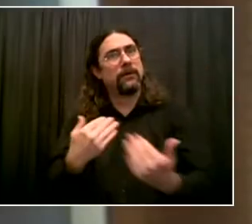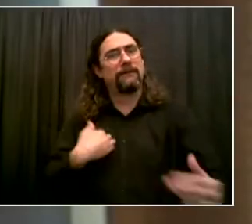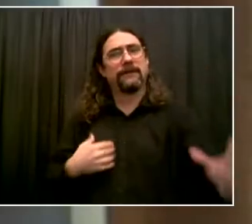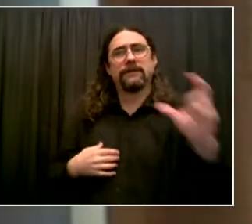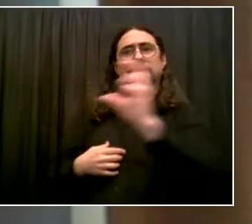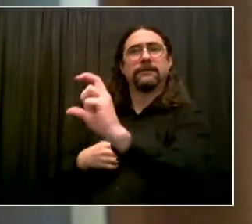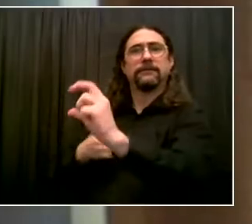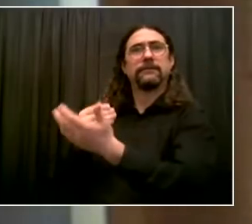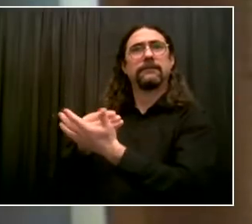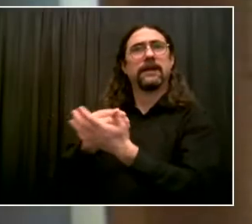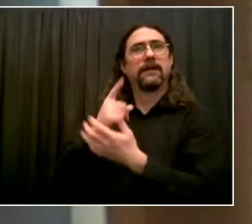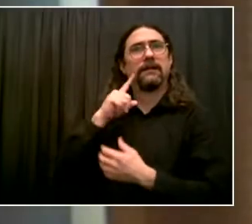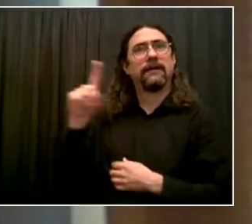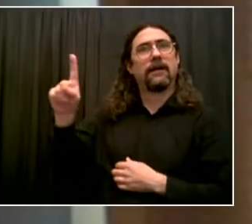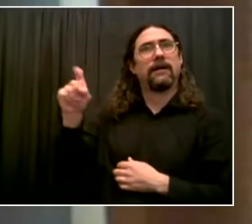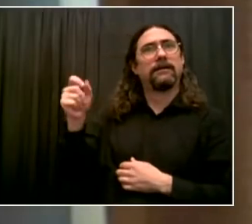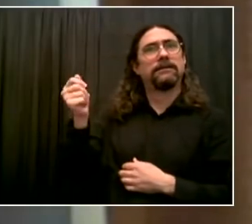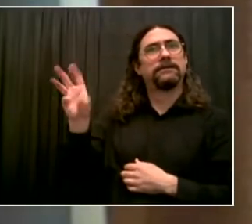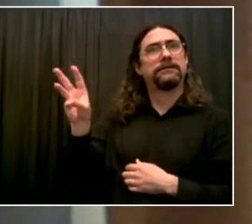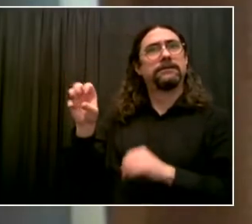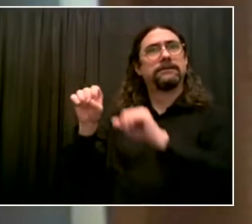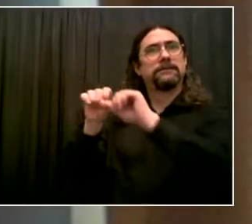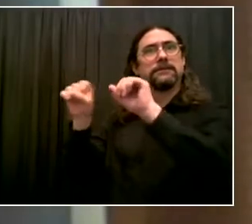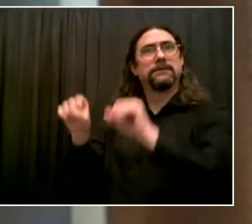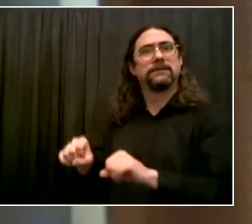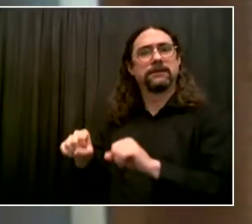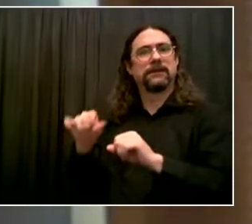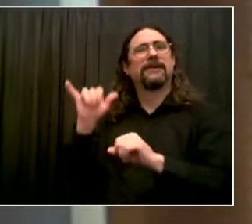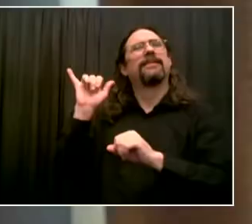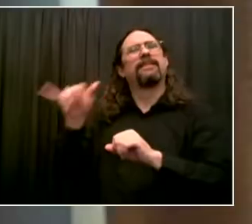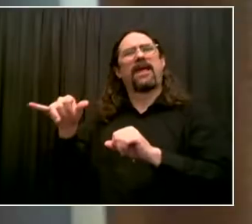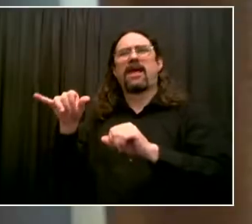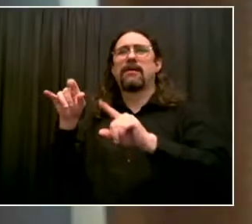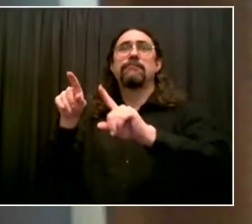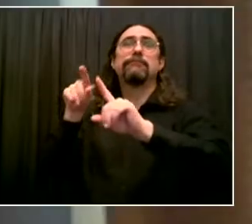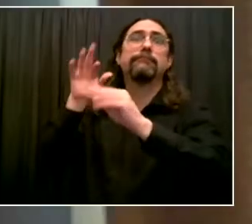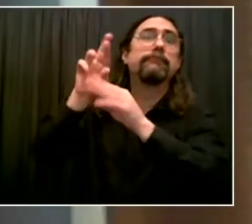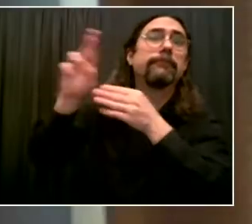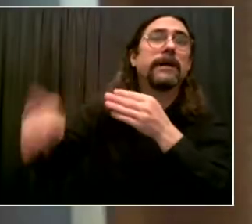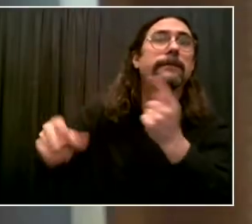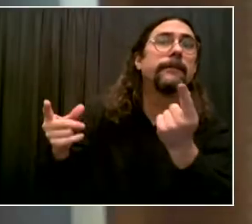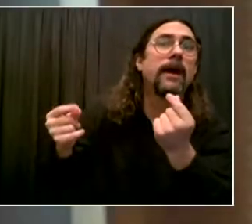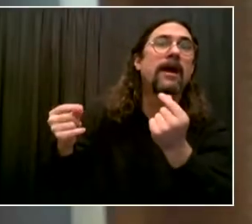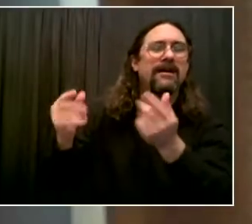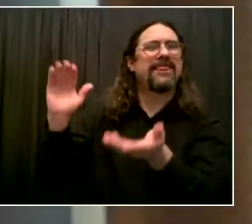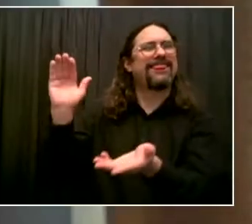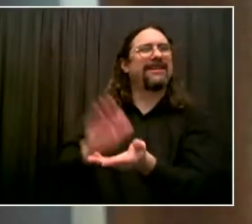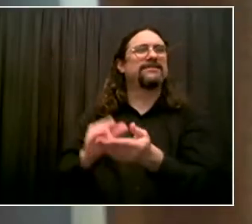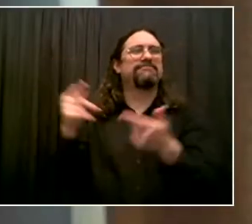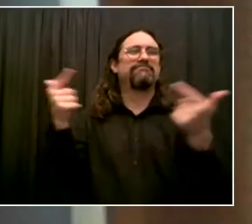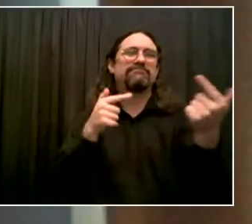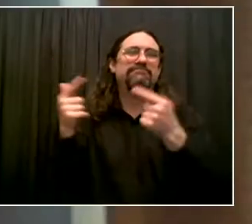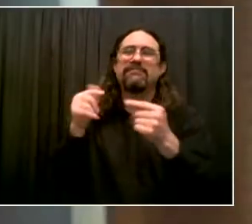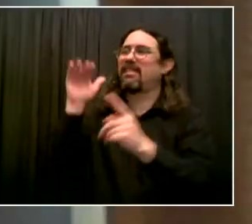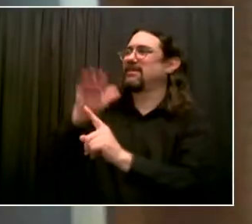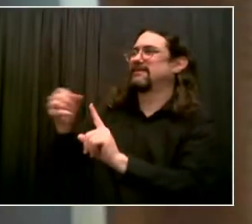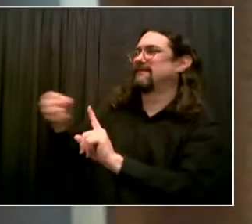THE FUNDING OF THE 116TH PRECIN CTAND THE RESPONSE TO THE SPIKE IN GUN OLVIENCE WE'VE SEEN